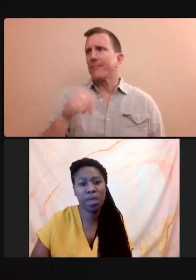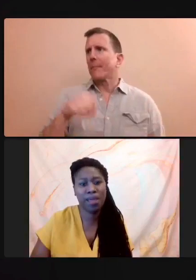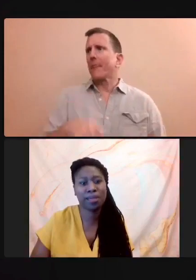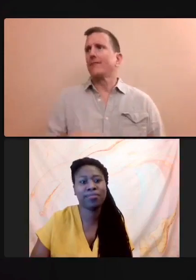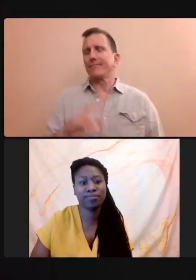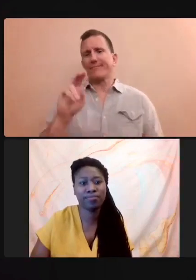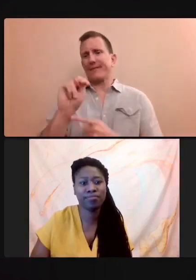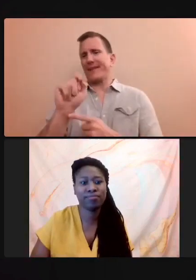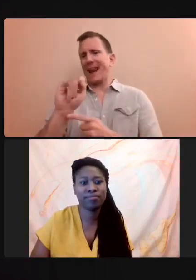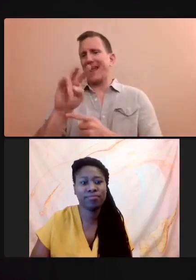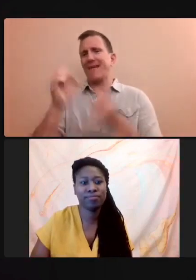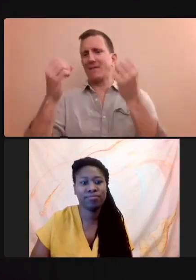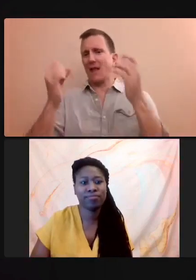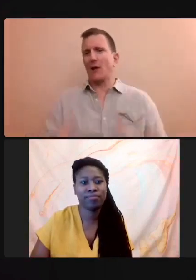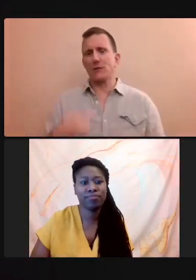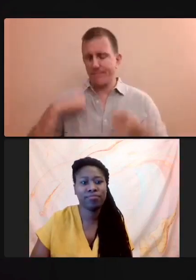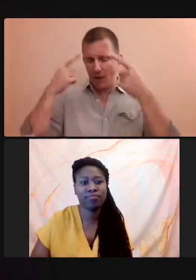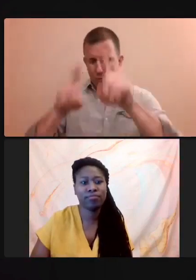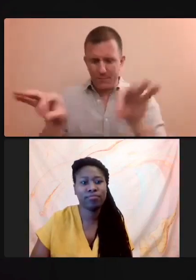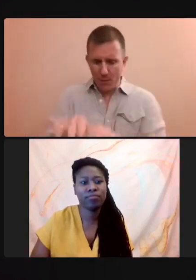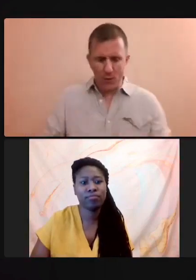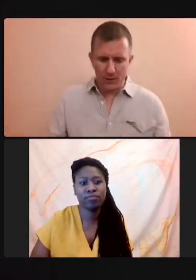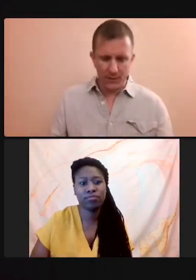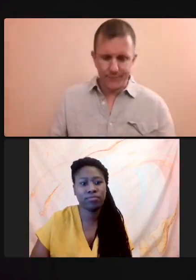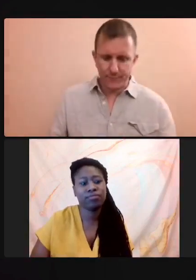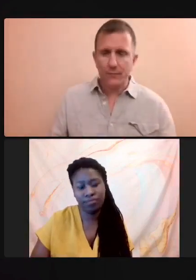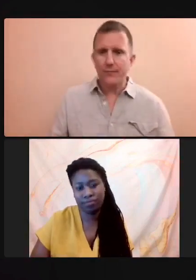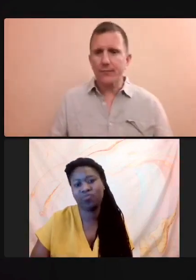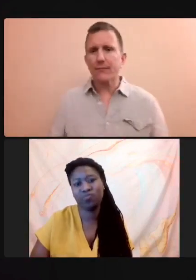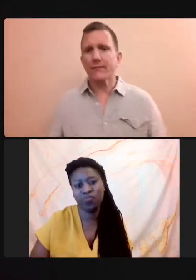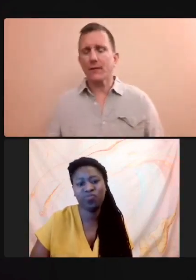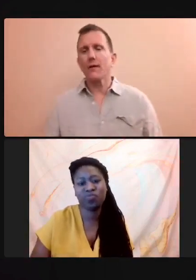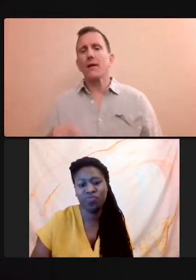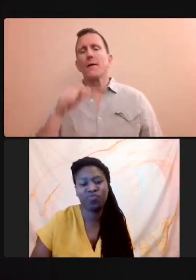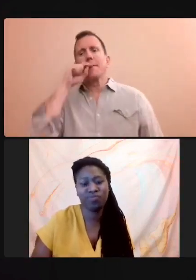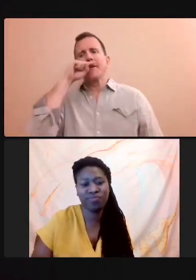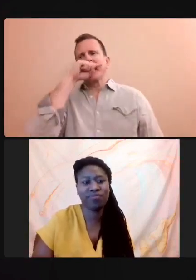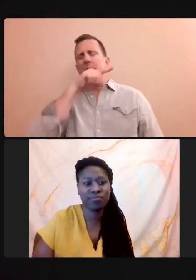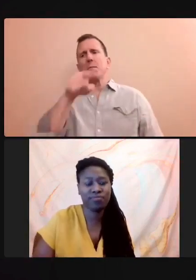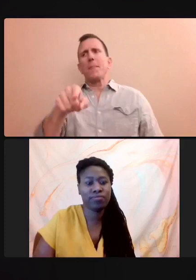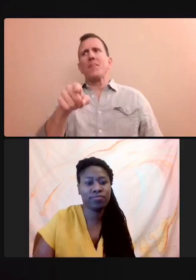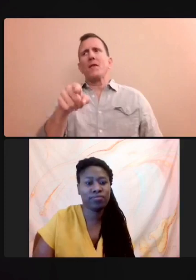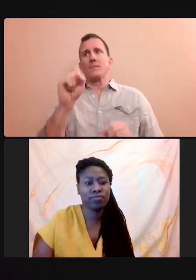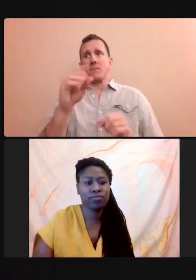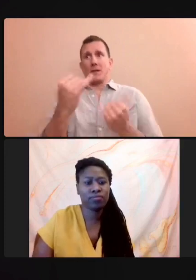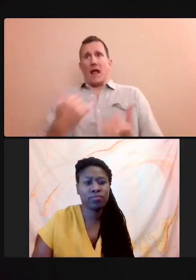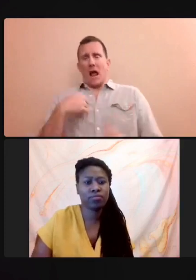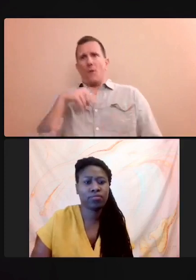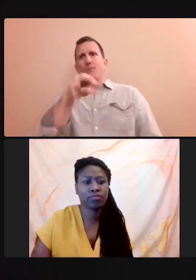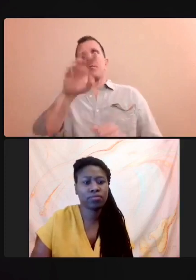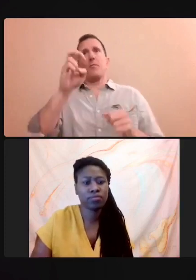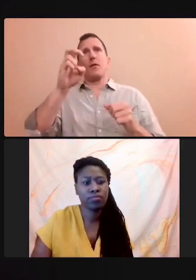But if they are a member of the community and they're interacting with the community on the regular, then they may be more comfortable with